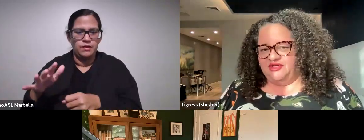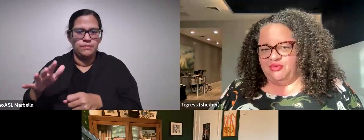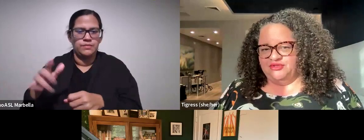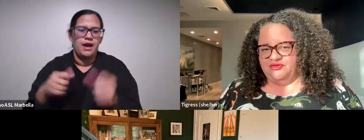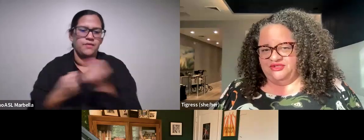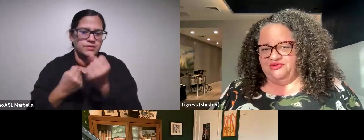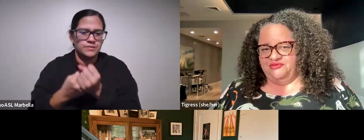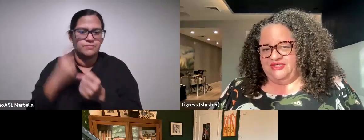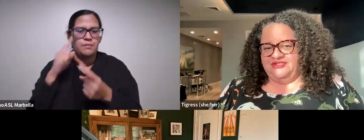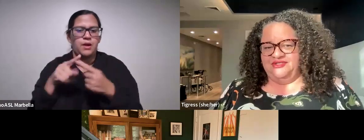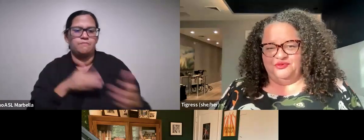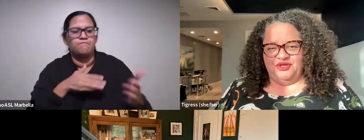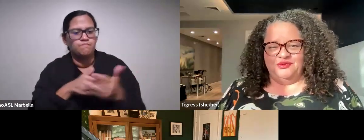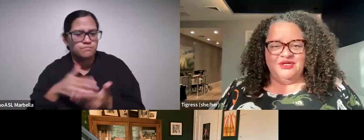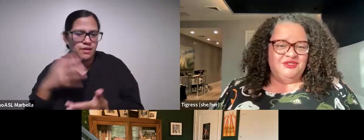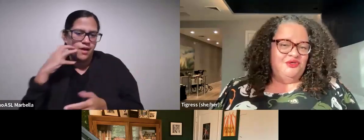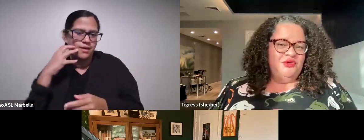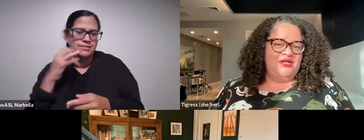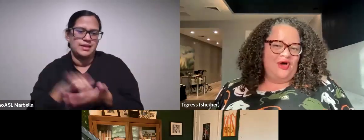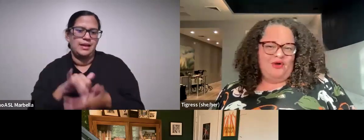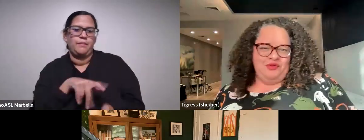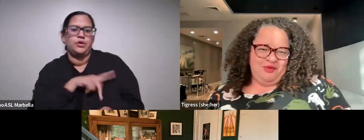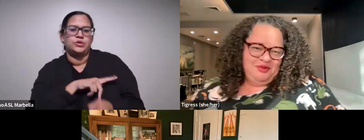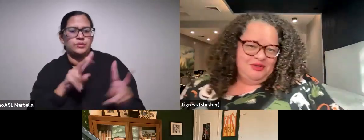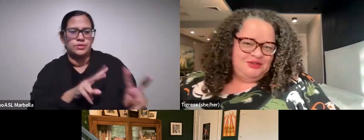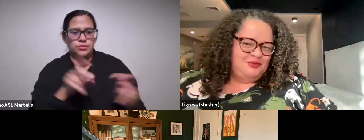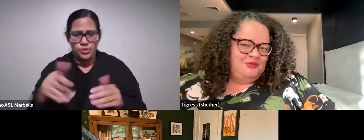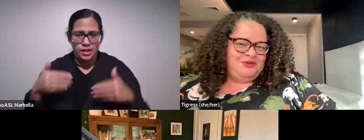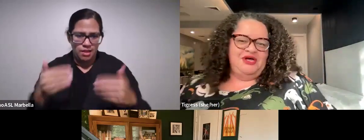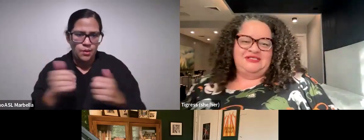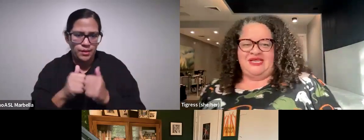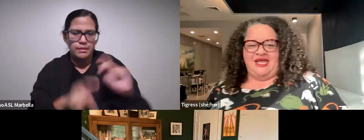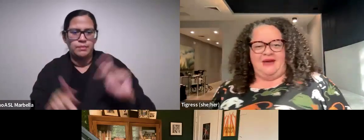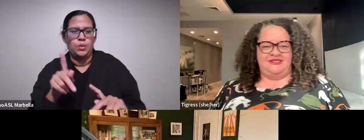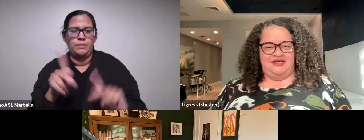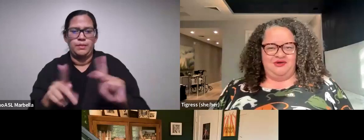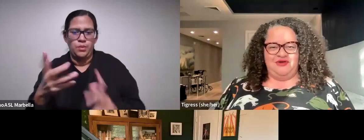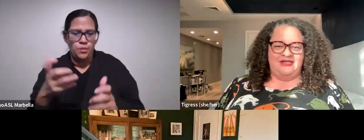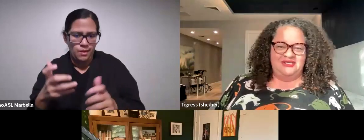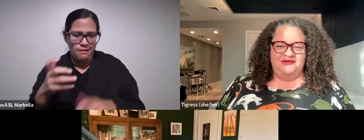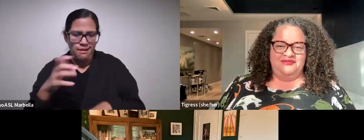an interpersonal issue. Do you get along with people, do people on dating apps think you're attractive?